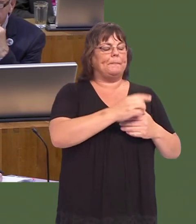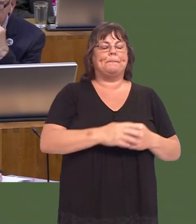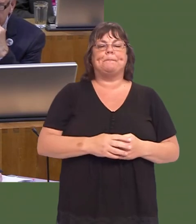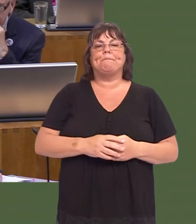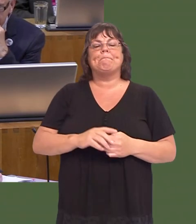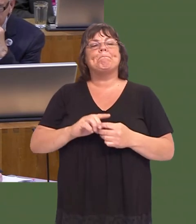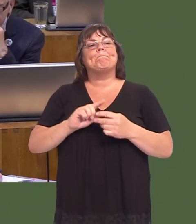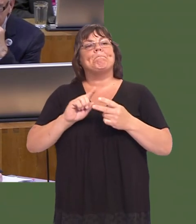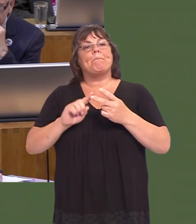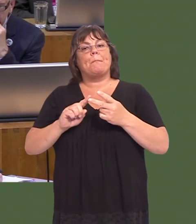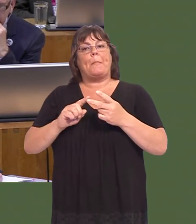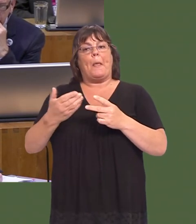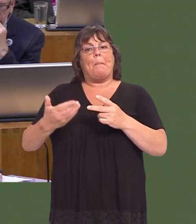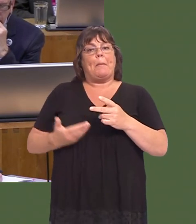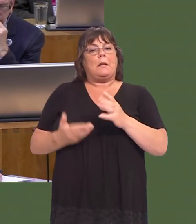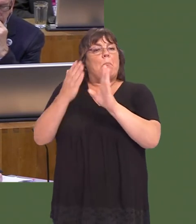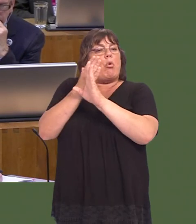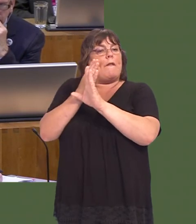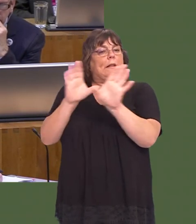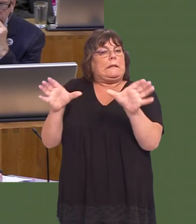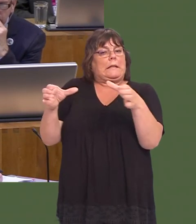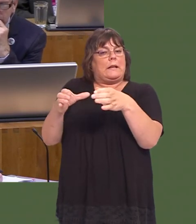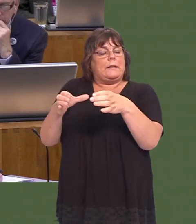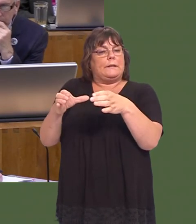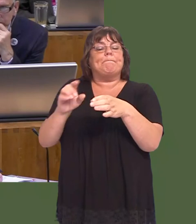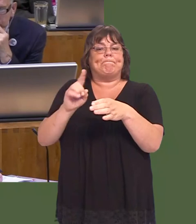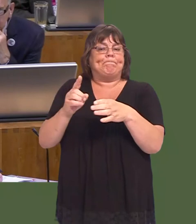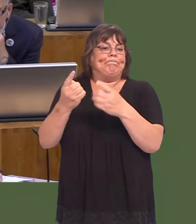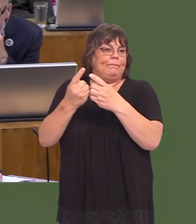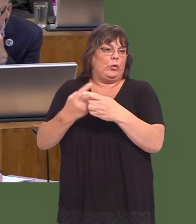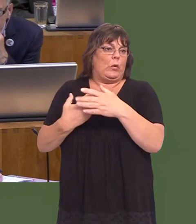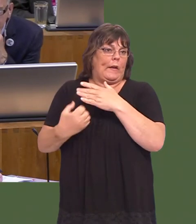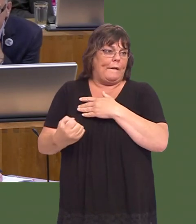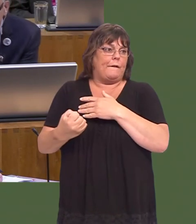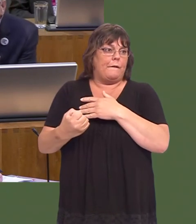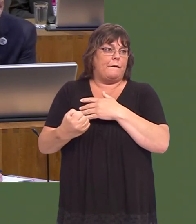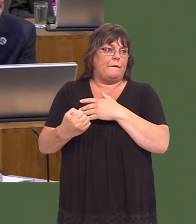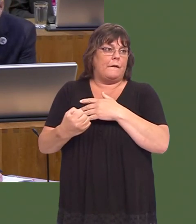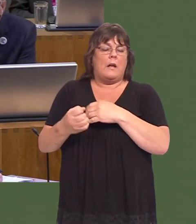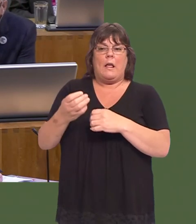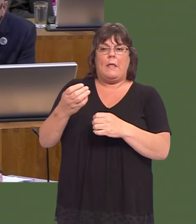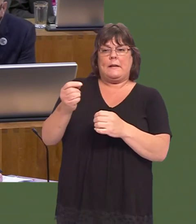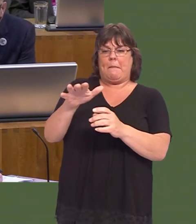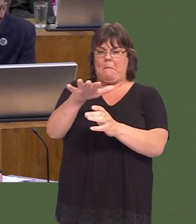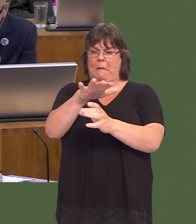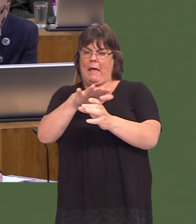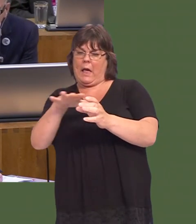With regard to dealing with business in the private sector, of course, there are issues that cross into an area that hasnít been devolved.